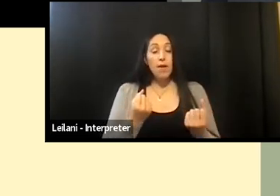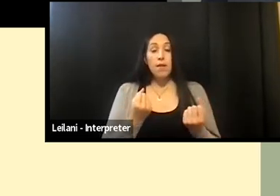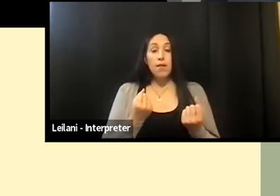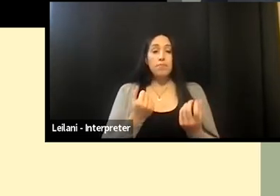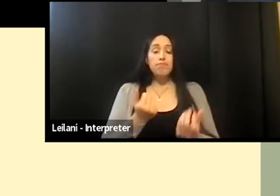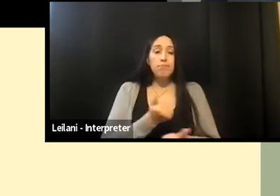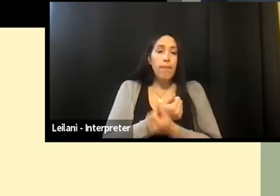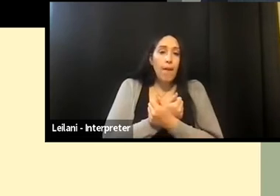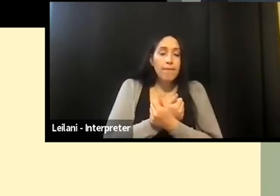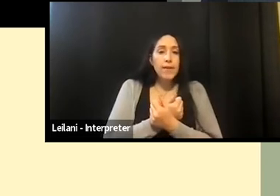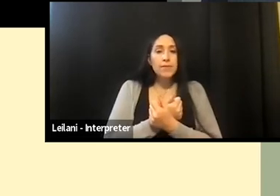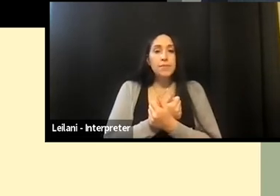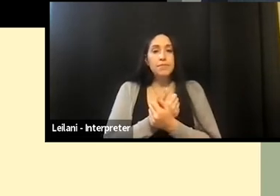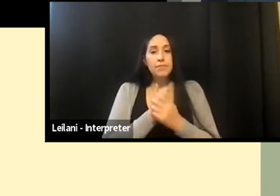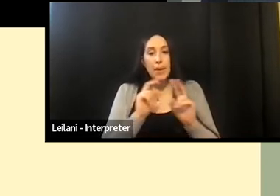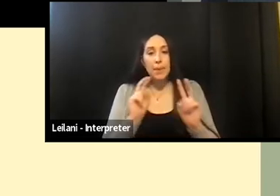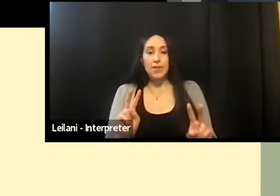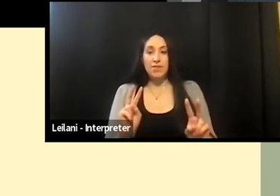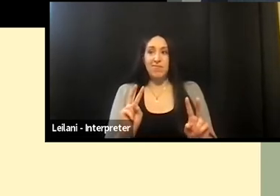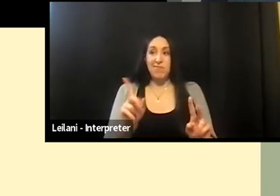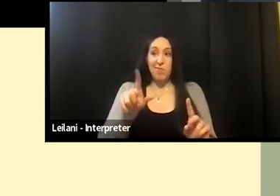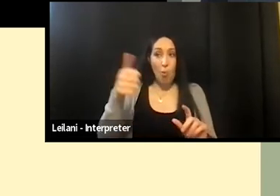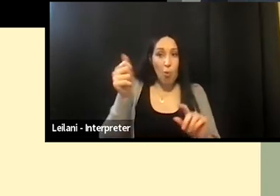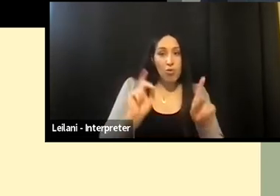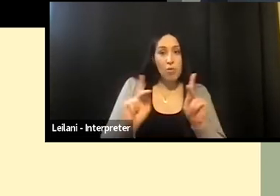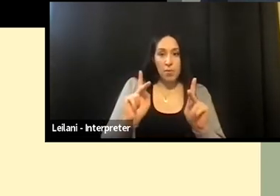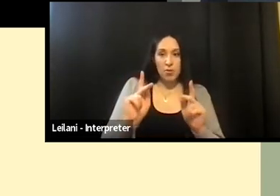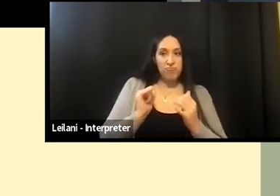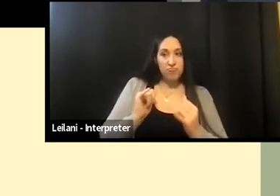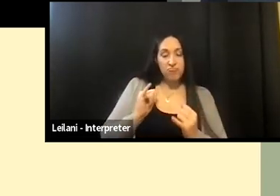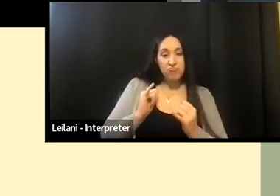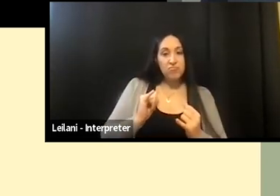May all beings be well, loving and peaceful.